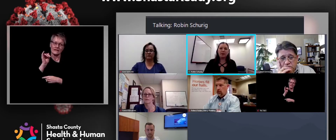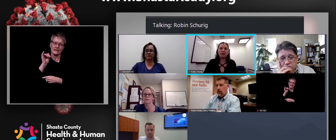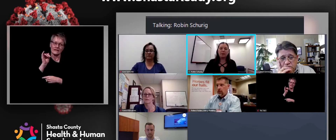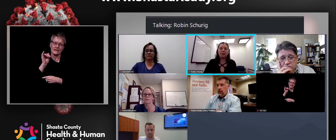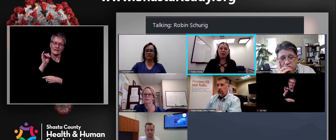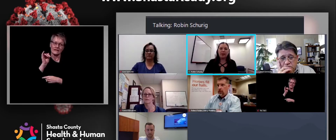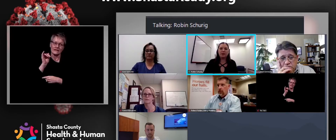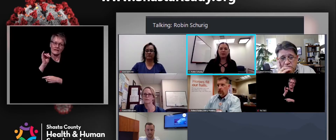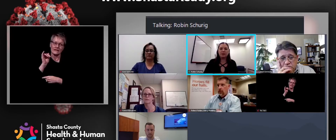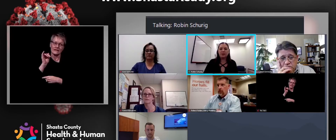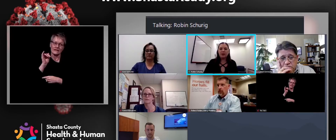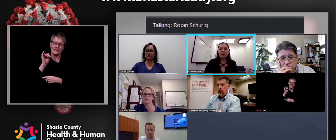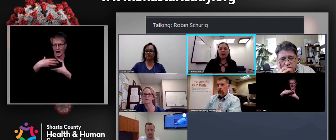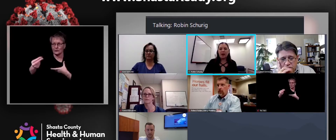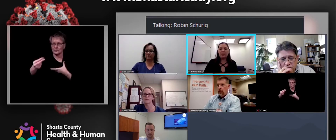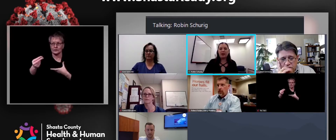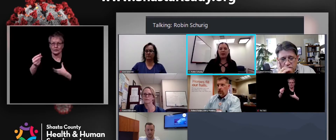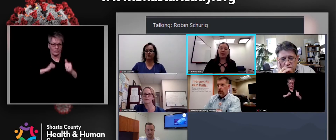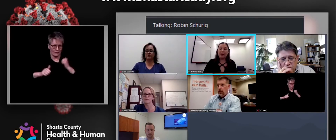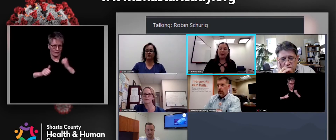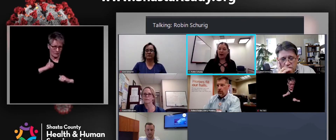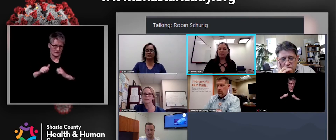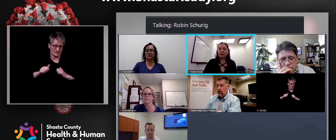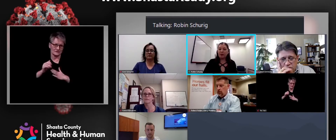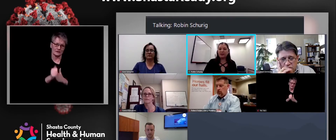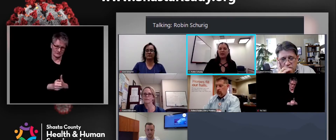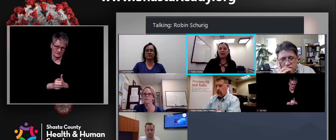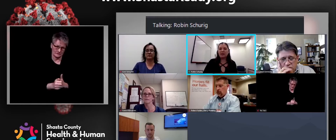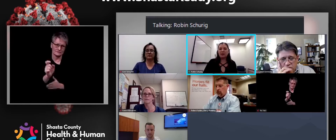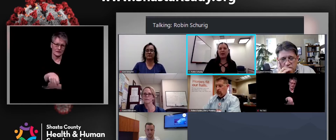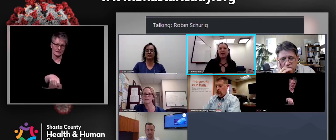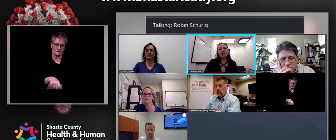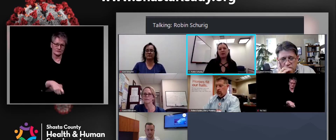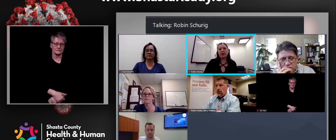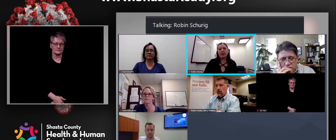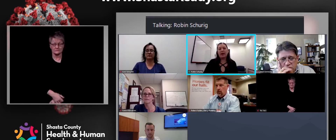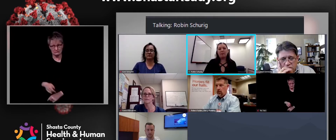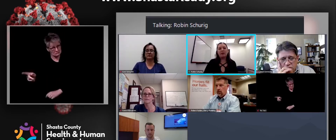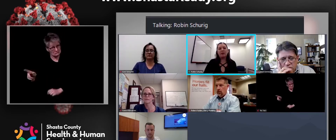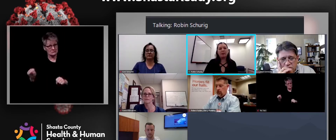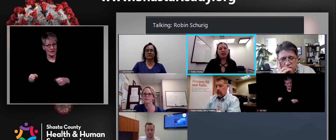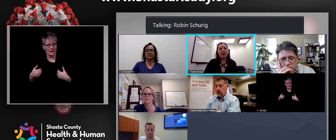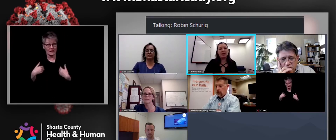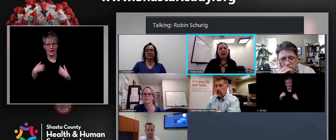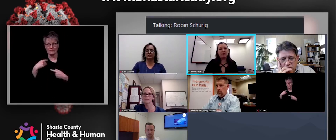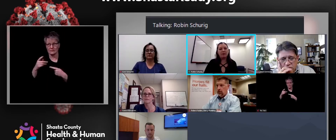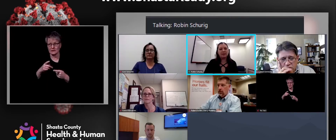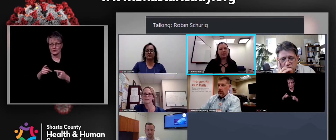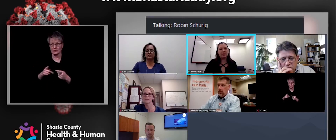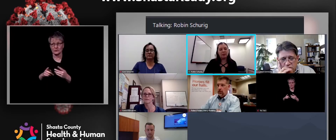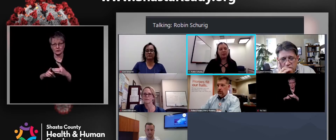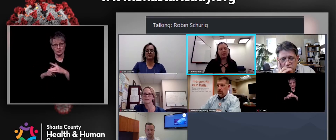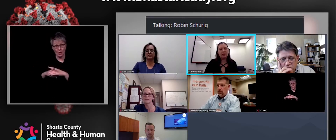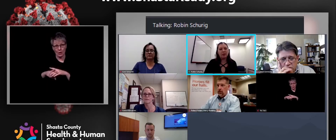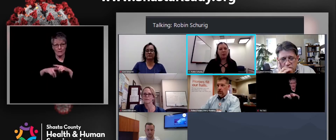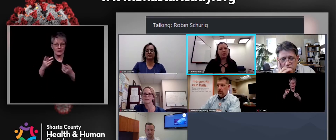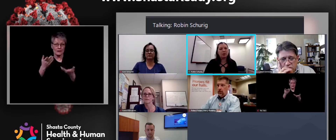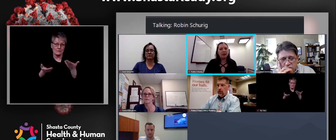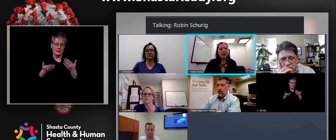up a little bit more for them in terms of being allowed to have people attend in the red tier and then how many people they can have attend if we were to be in the orange